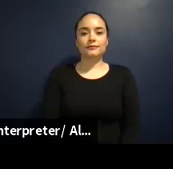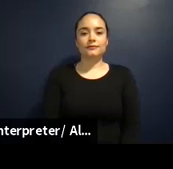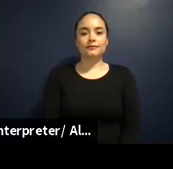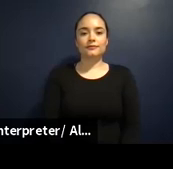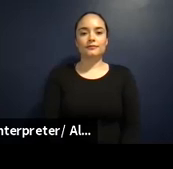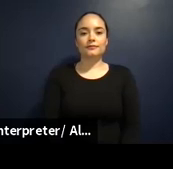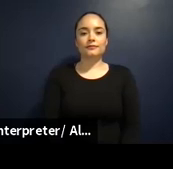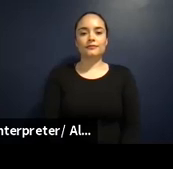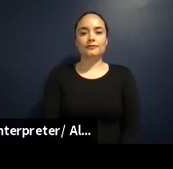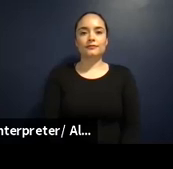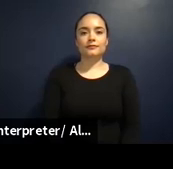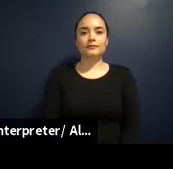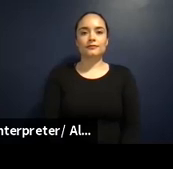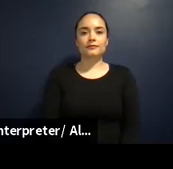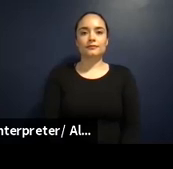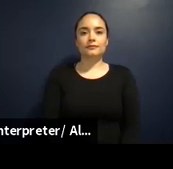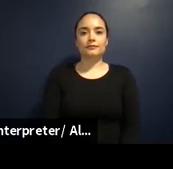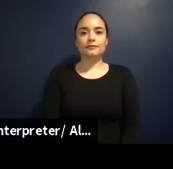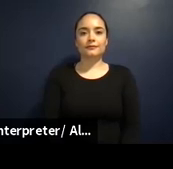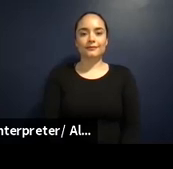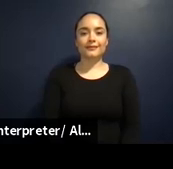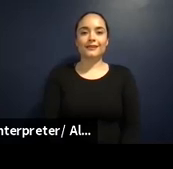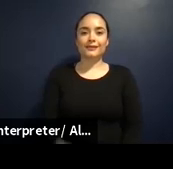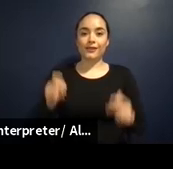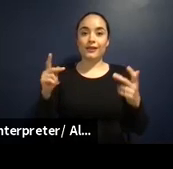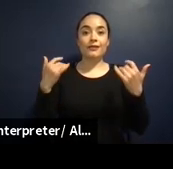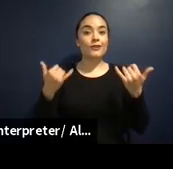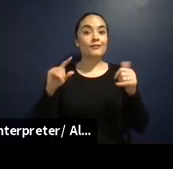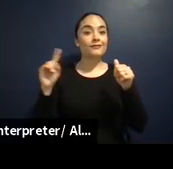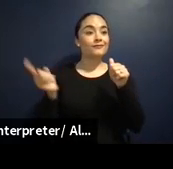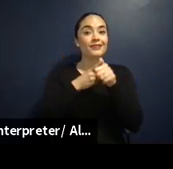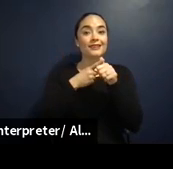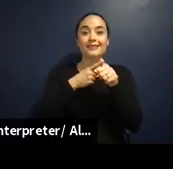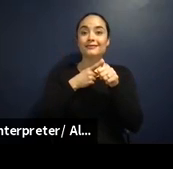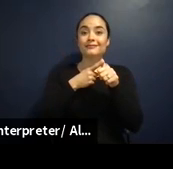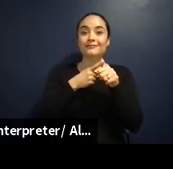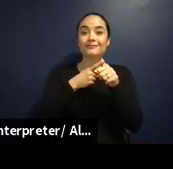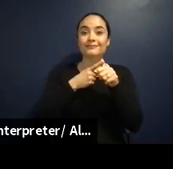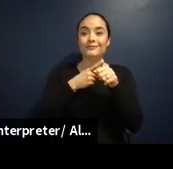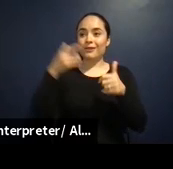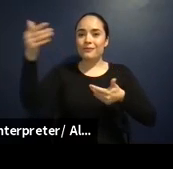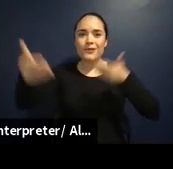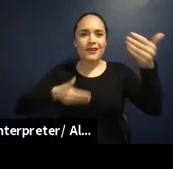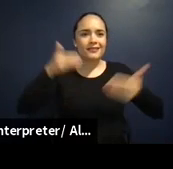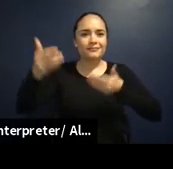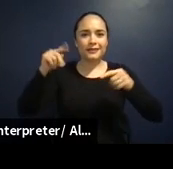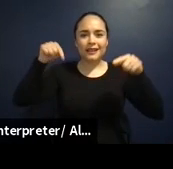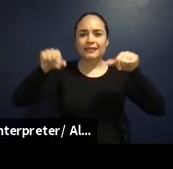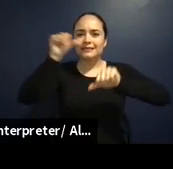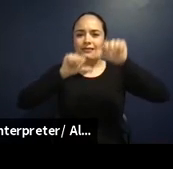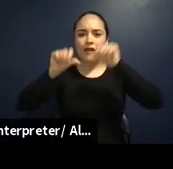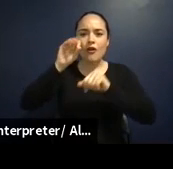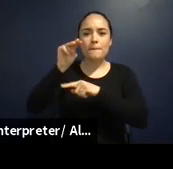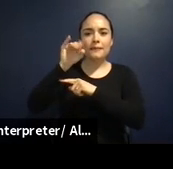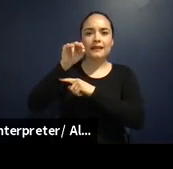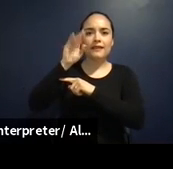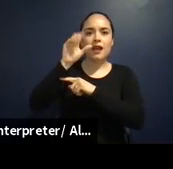[Sarah]: Welcome, everybody, to the Science of Minecraft! My name is Sarah. I am the Digital Content